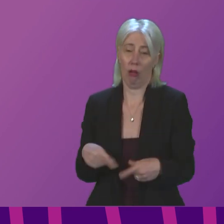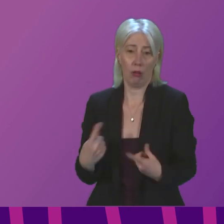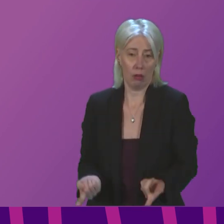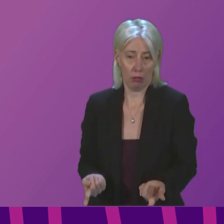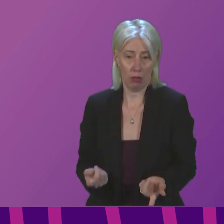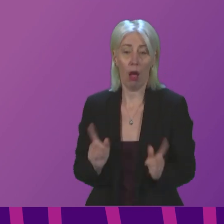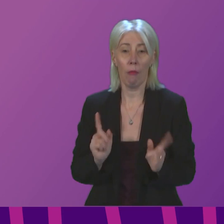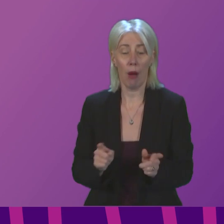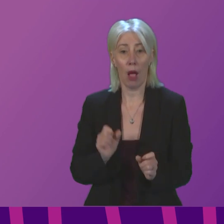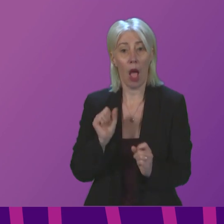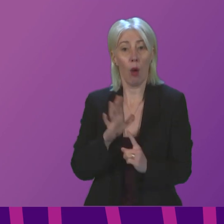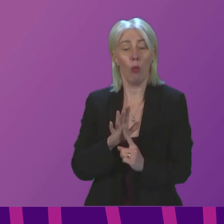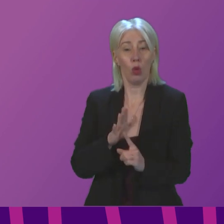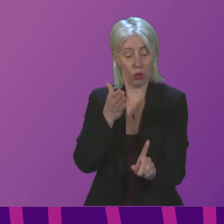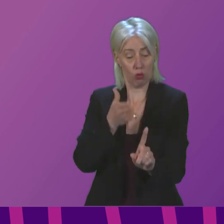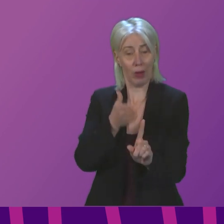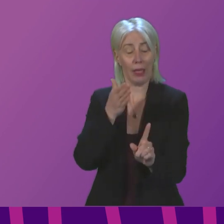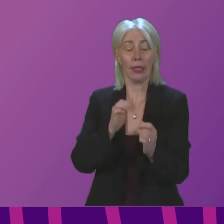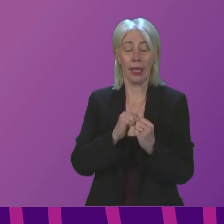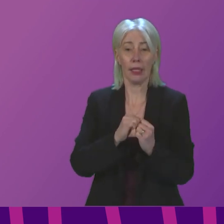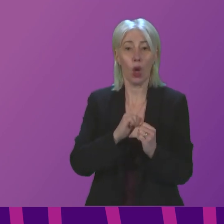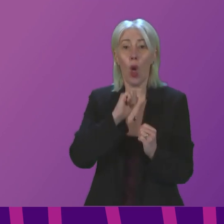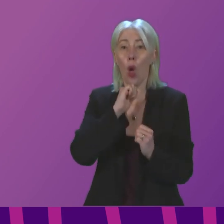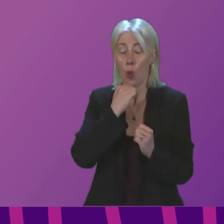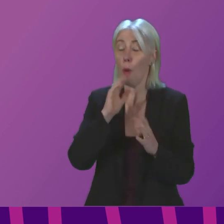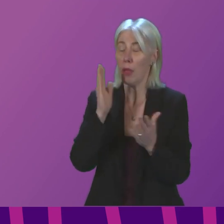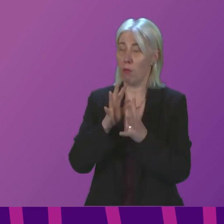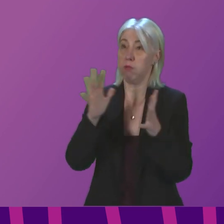to recognise that, in this case, there will be a significant case review, which will assess